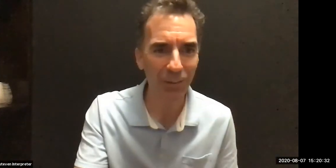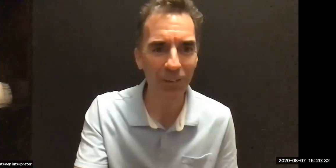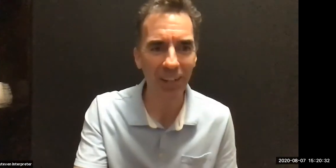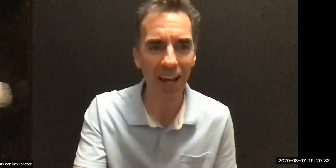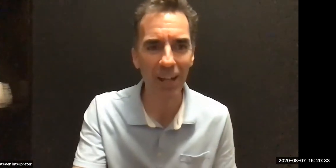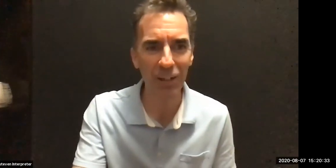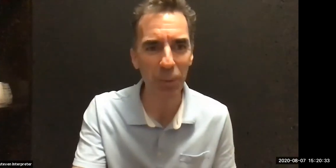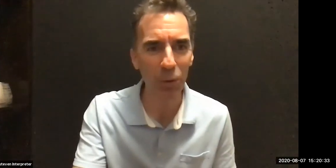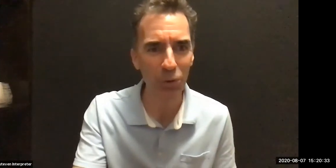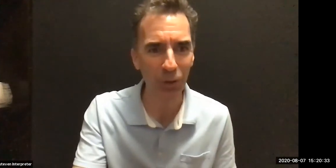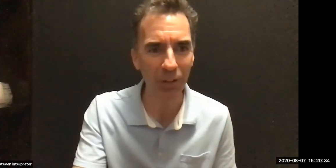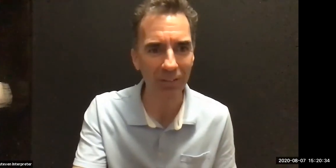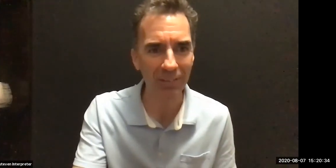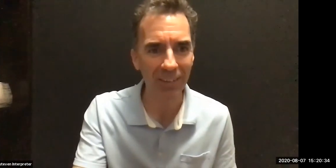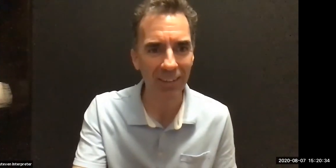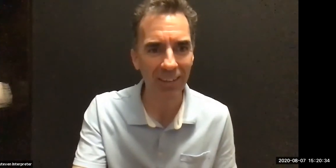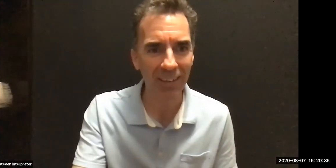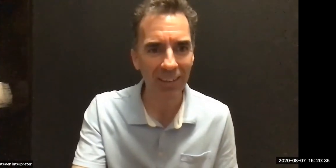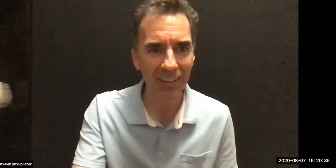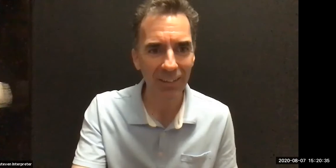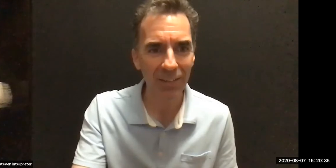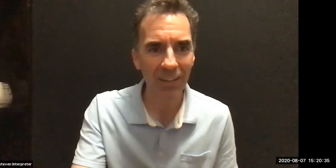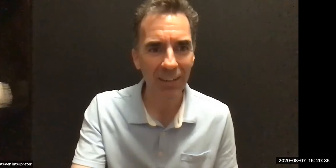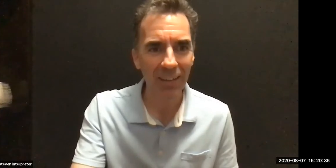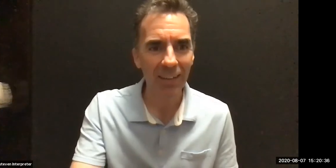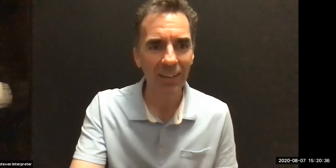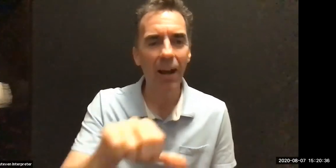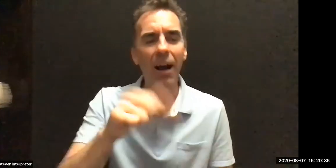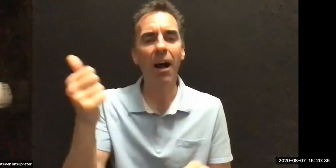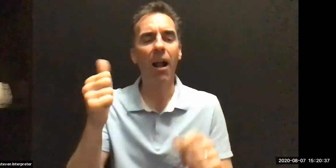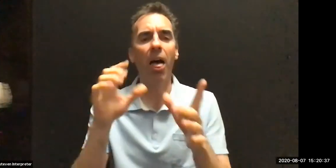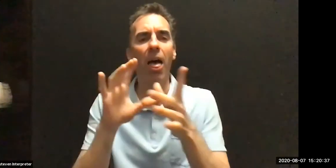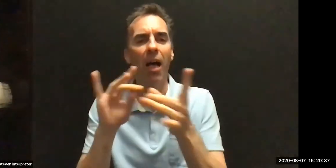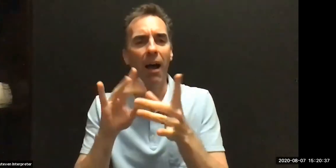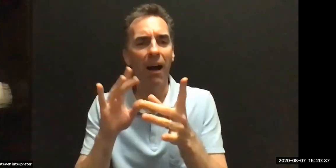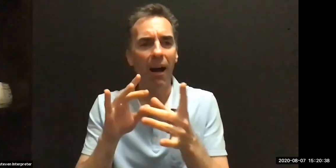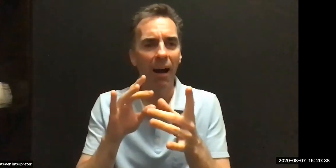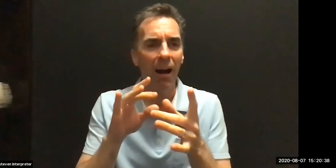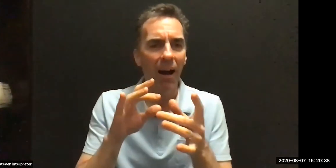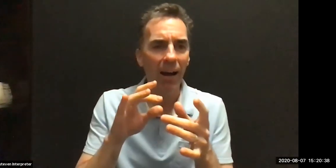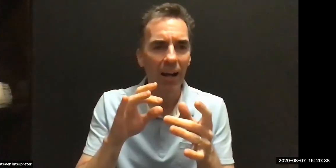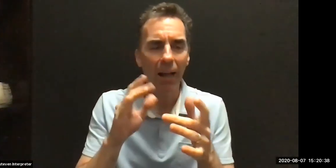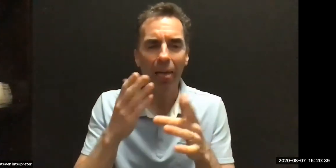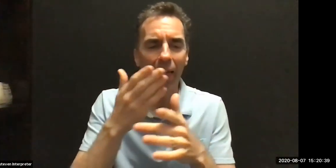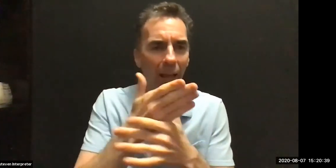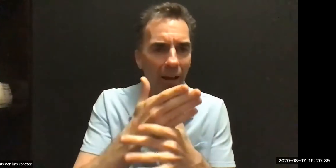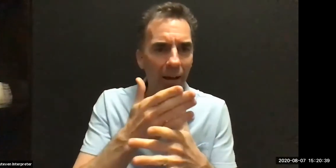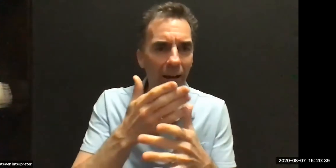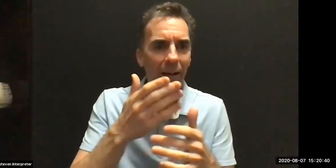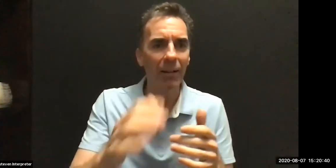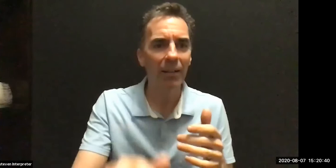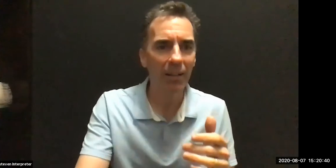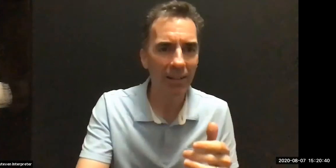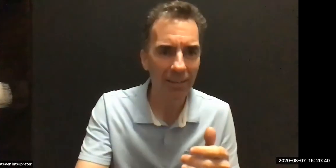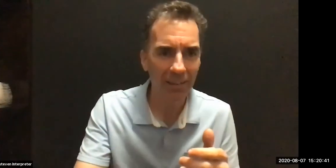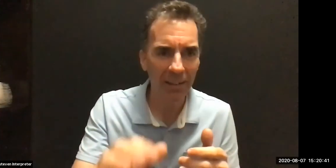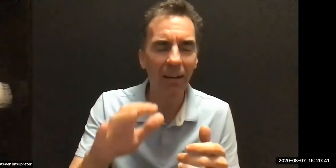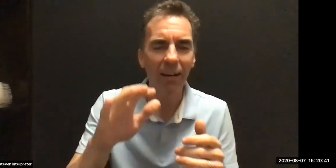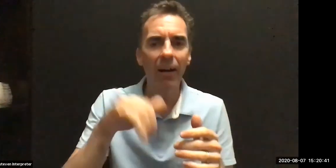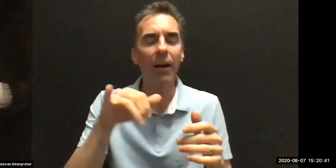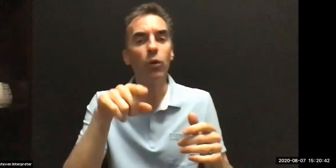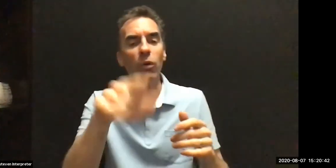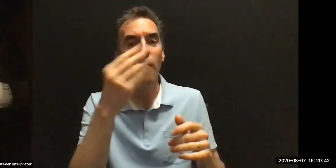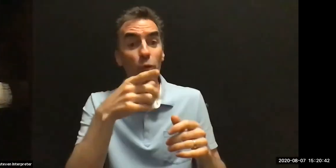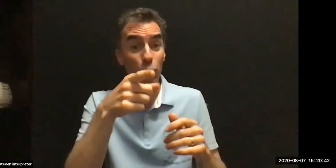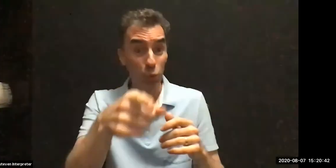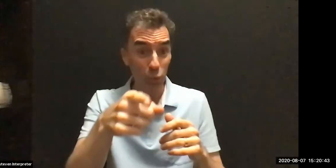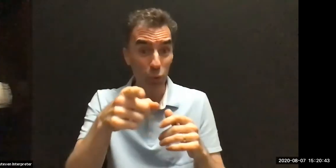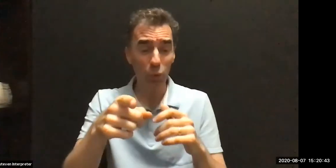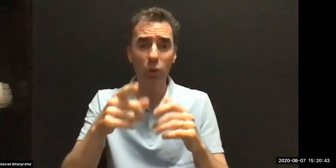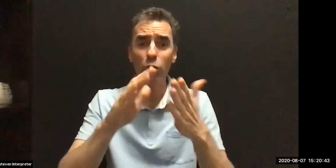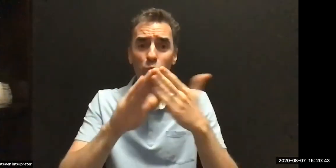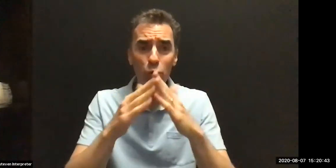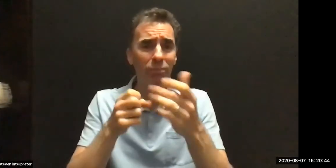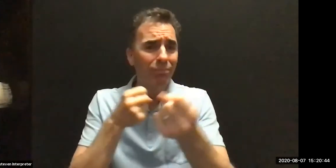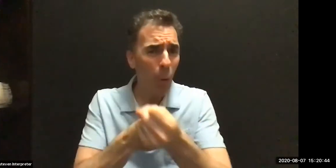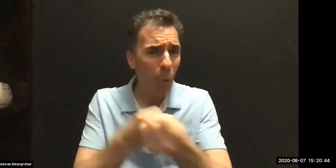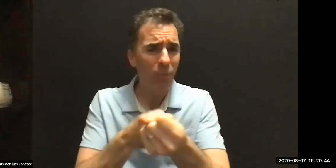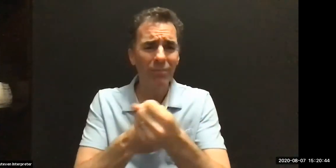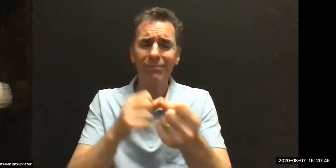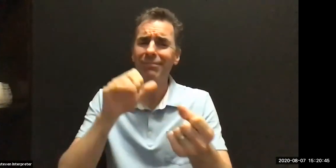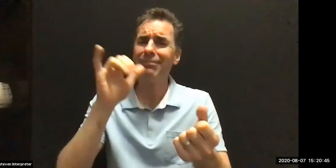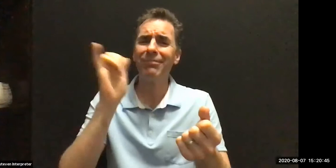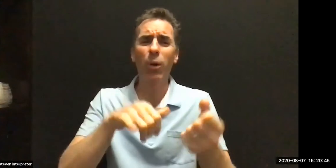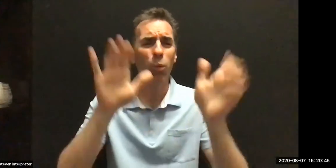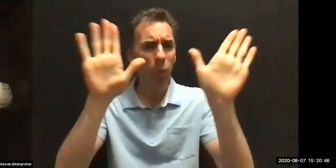Tim: Good to see you should lie if it has to come out in the presentation. You are simply phenomenal. The energy and what you're doing for the community is so important and just you're you're you're loved and appreciated.